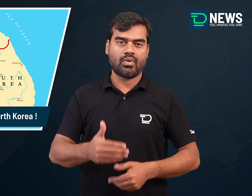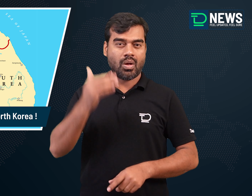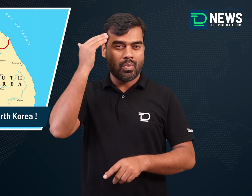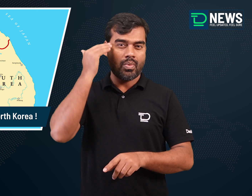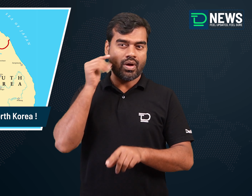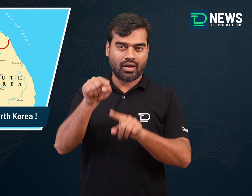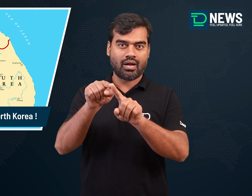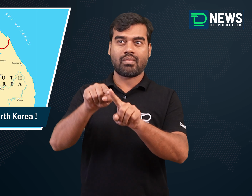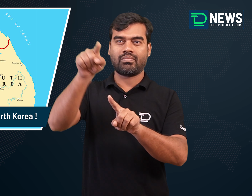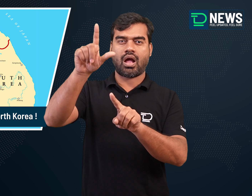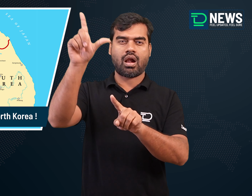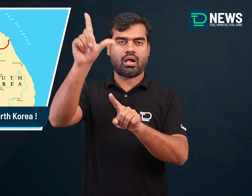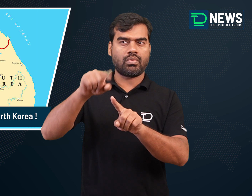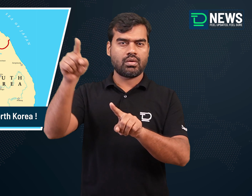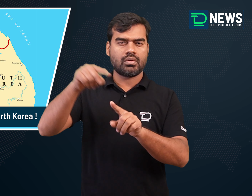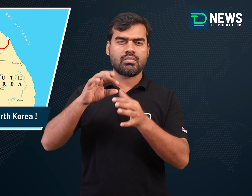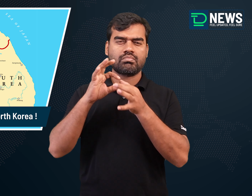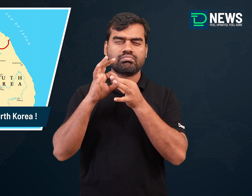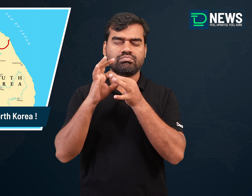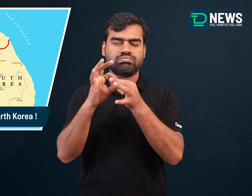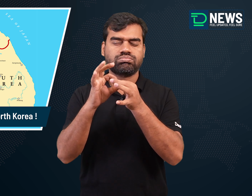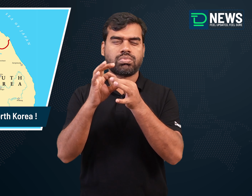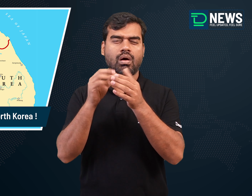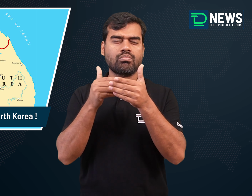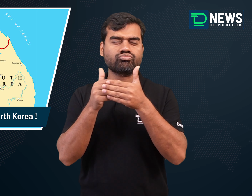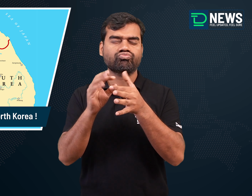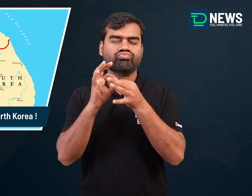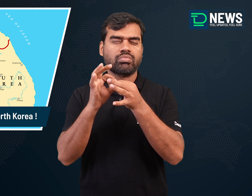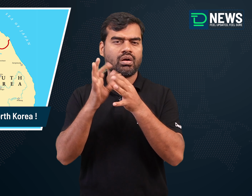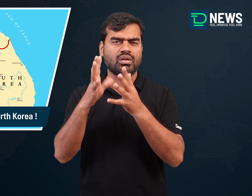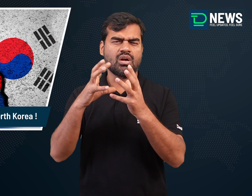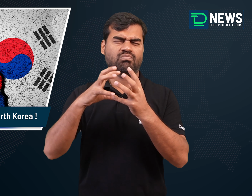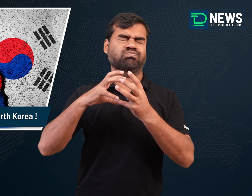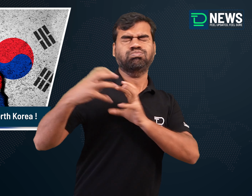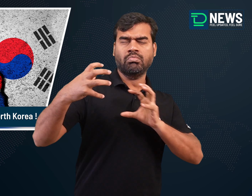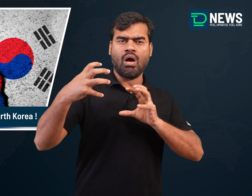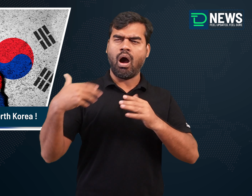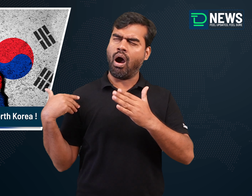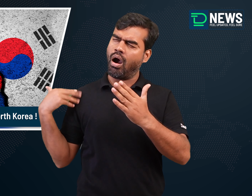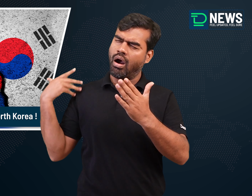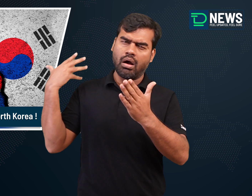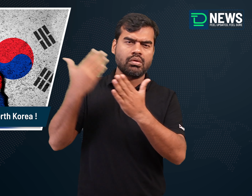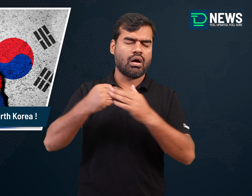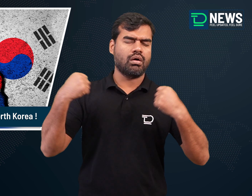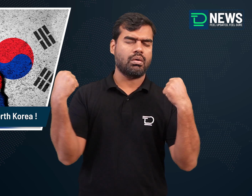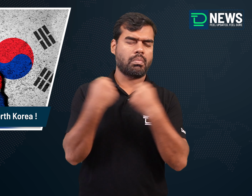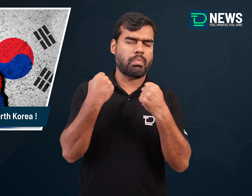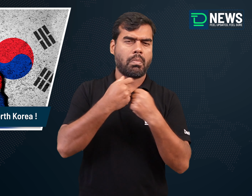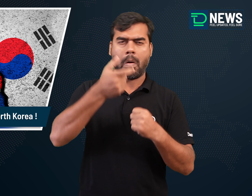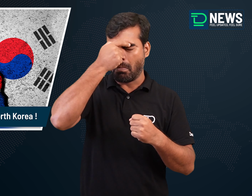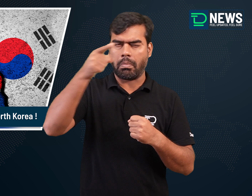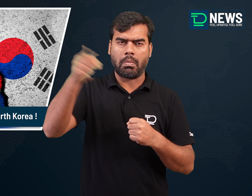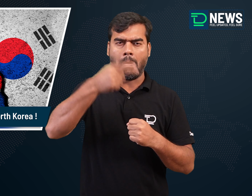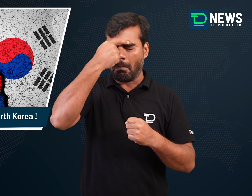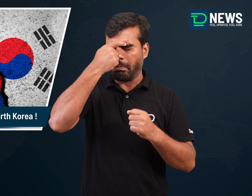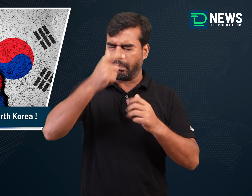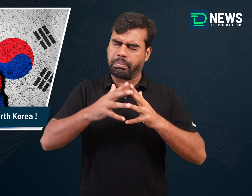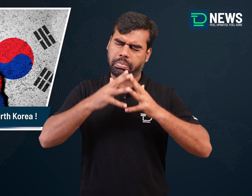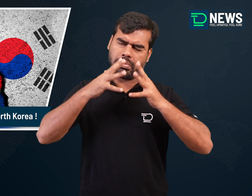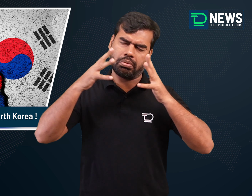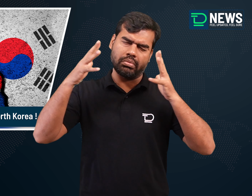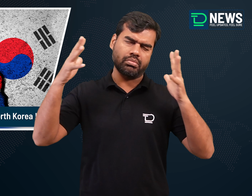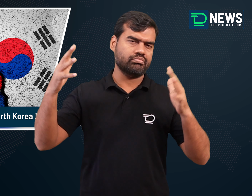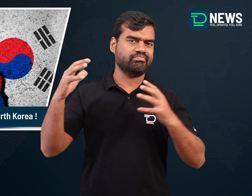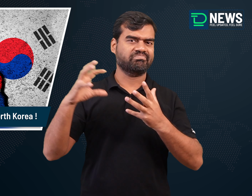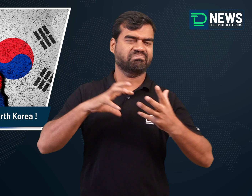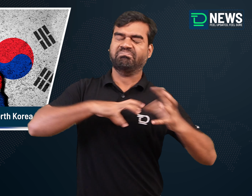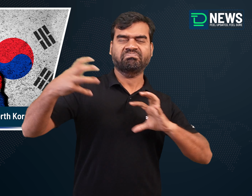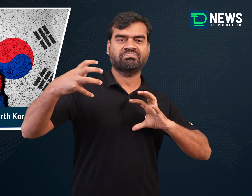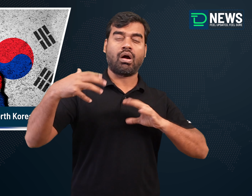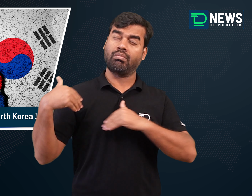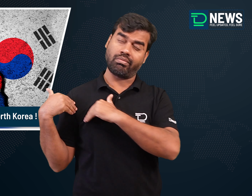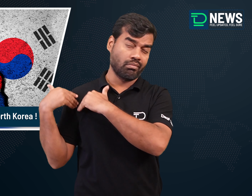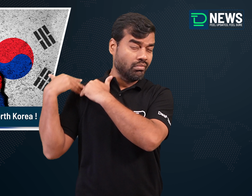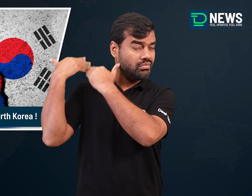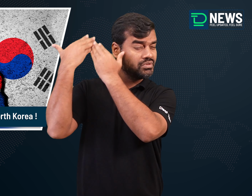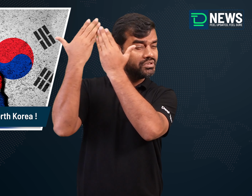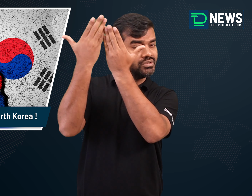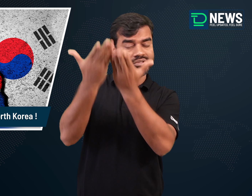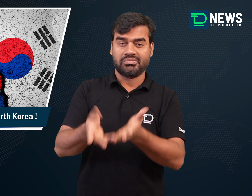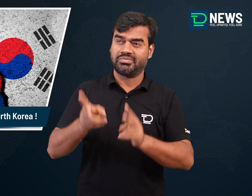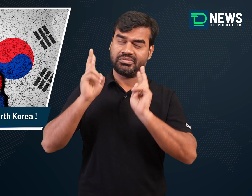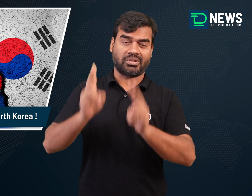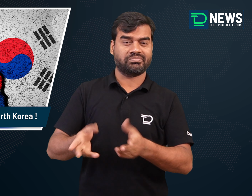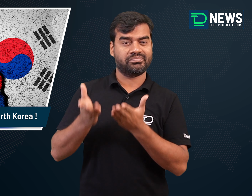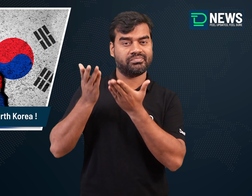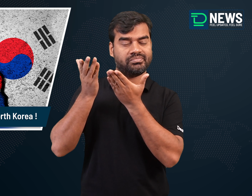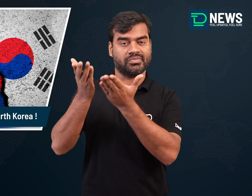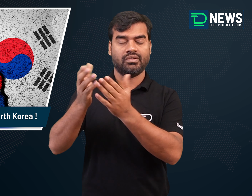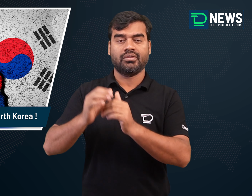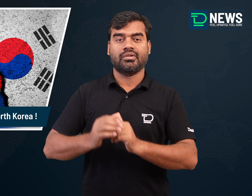There is a long fight between North Korea and South Korea.